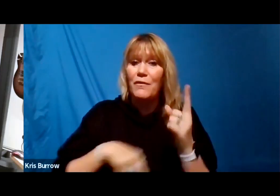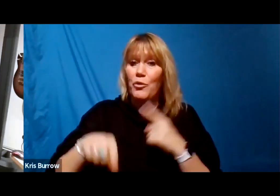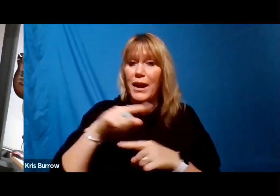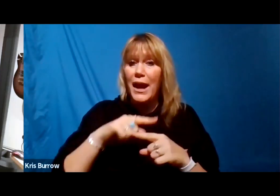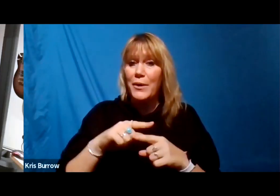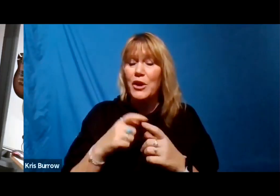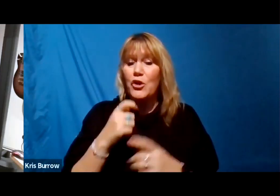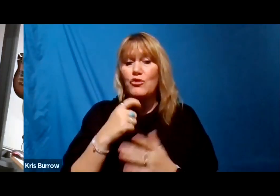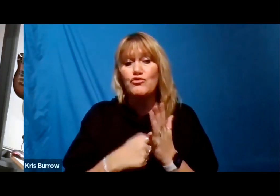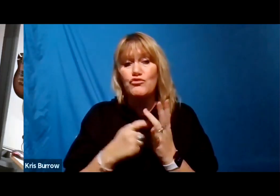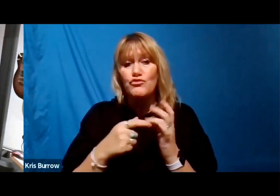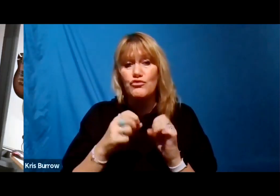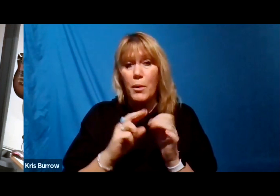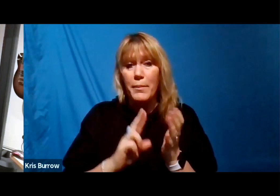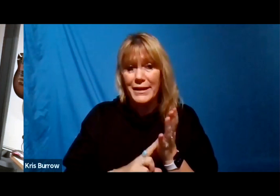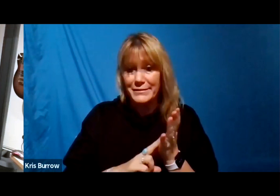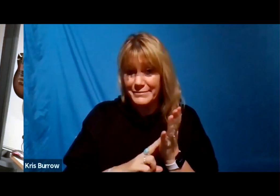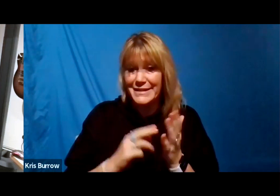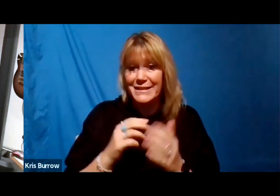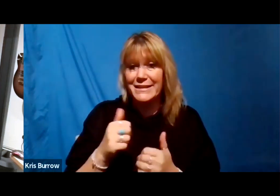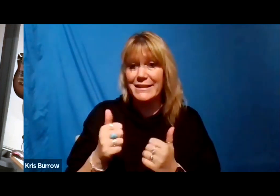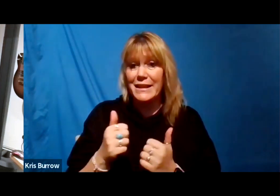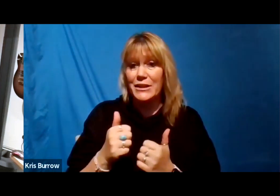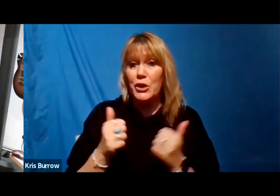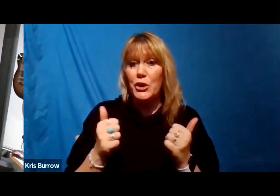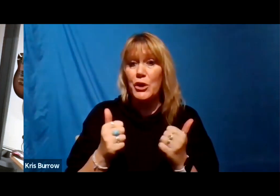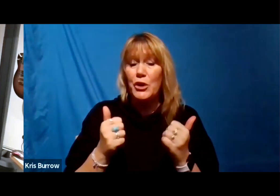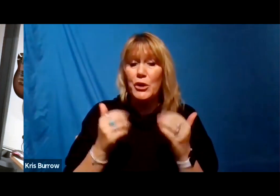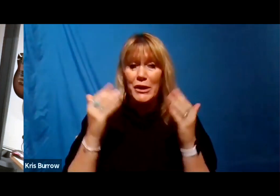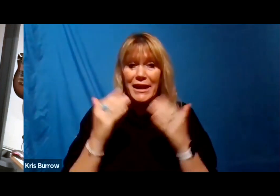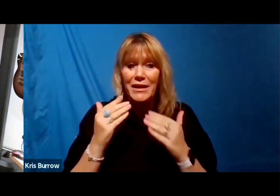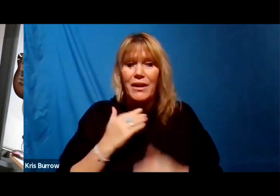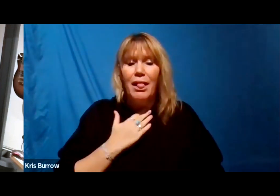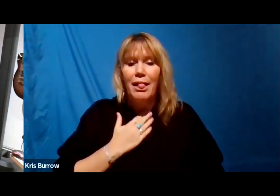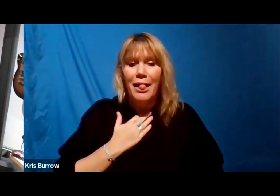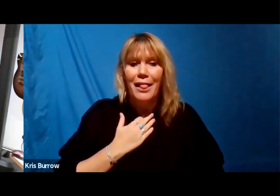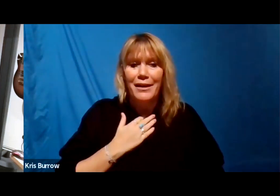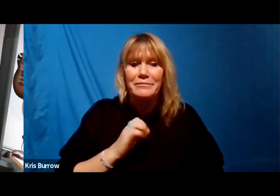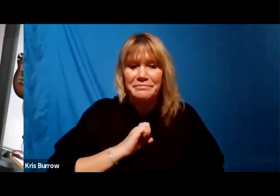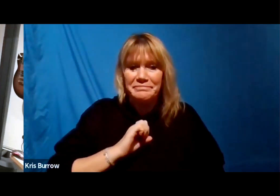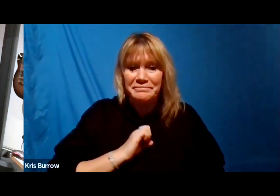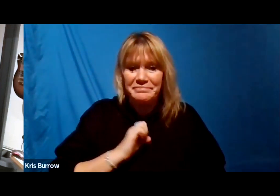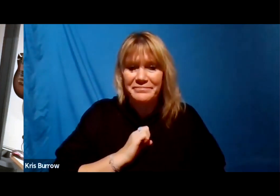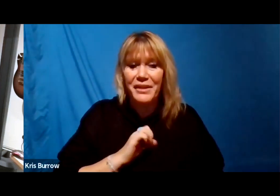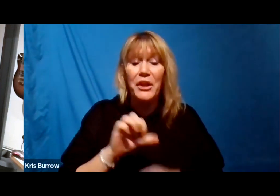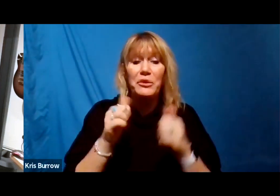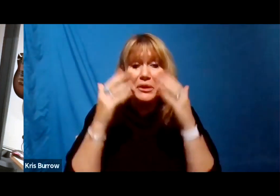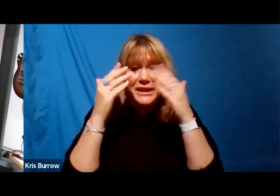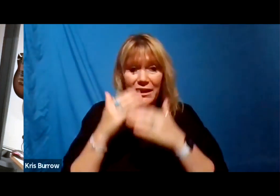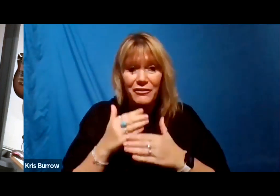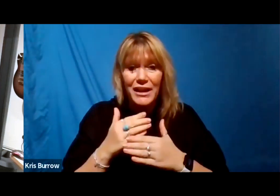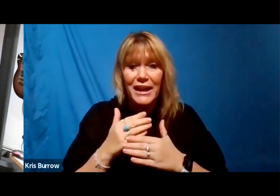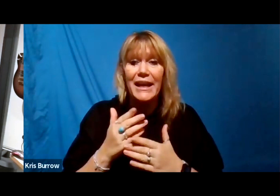that's good, start with a croaky throat. It's great to be back, I can't believe